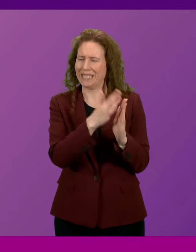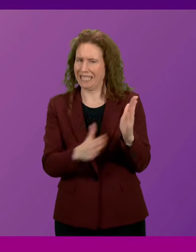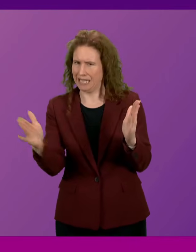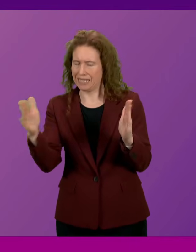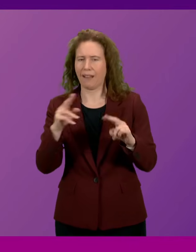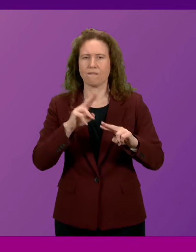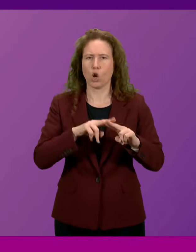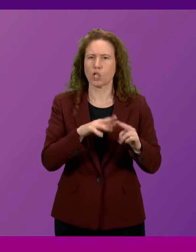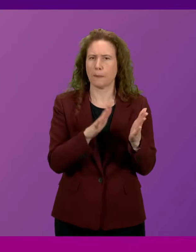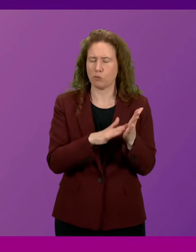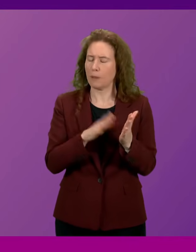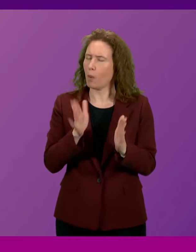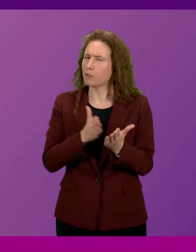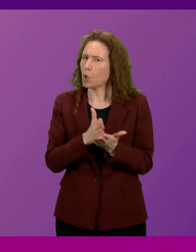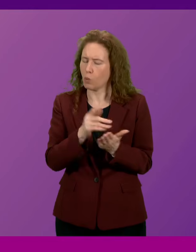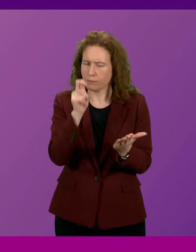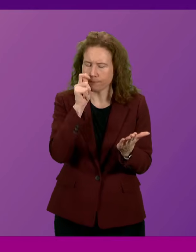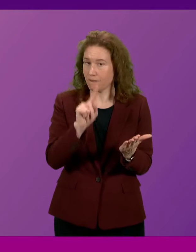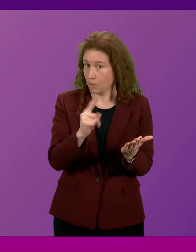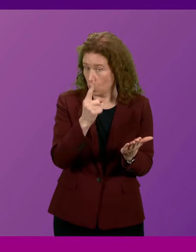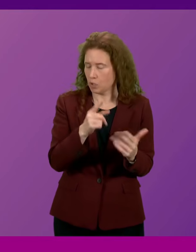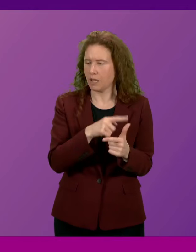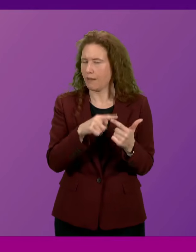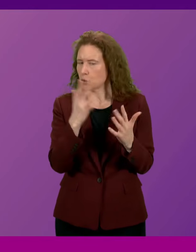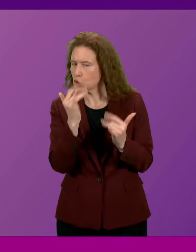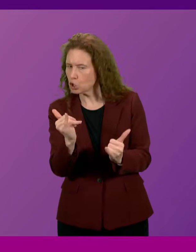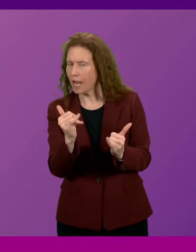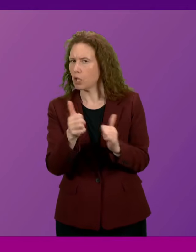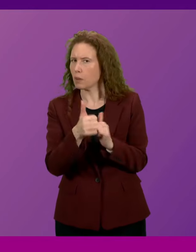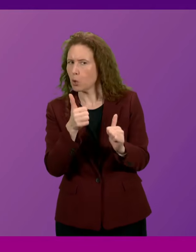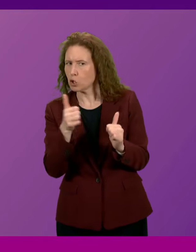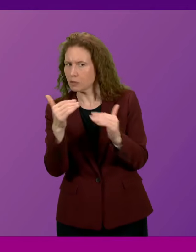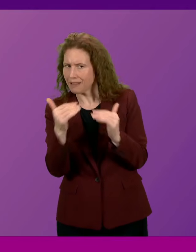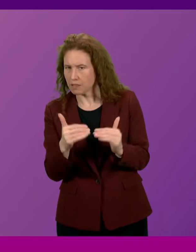subject to due diligence and to commercial standards being met. That investment has